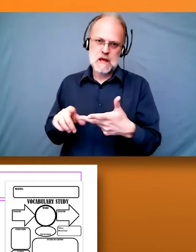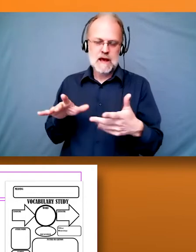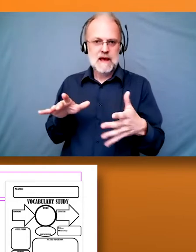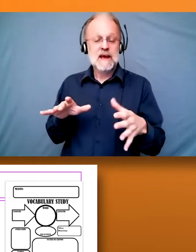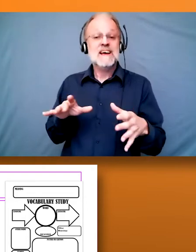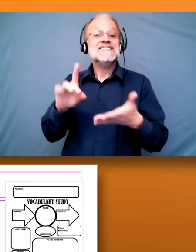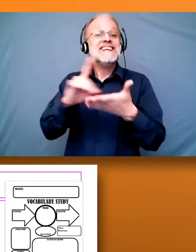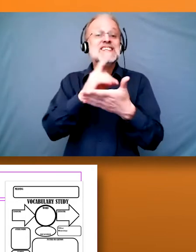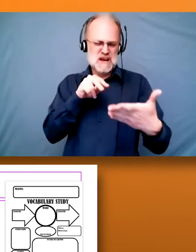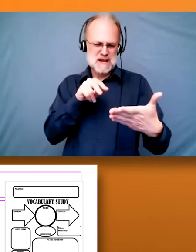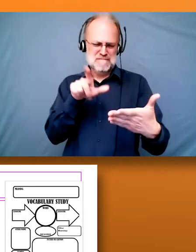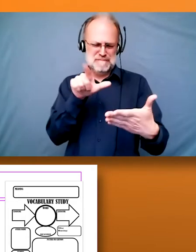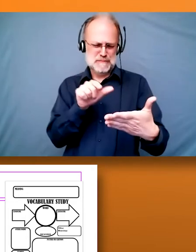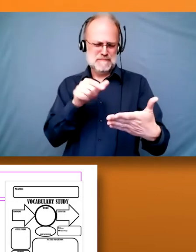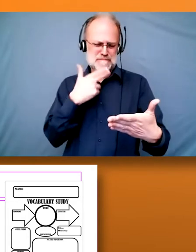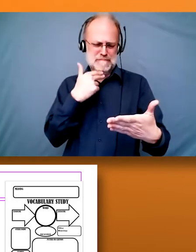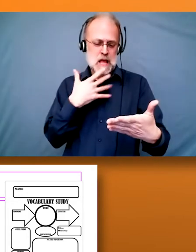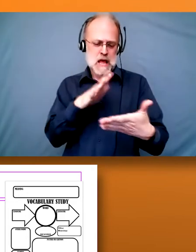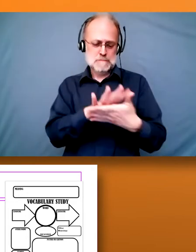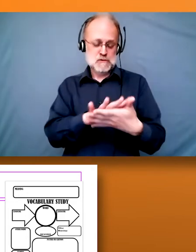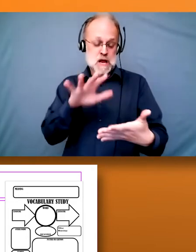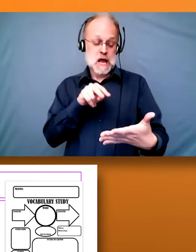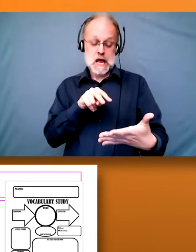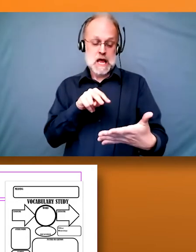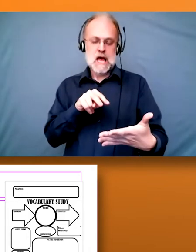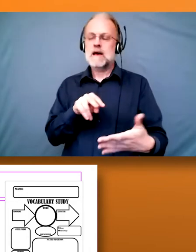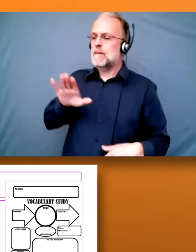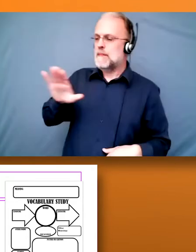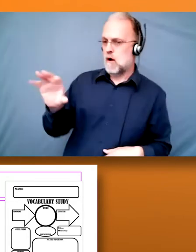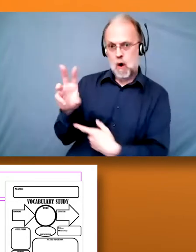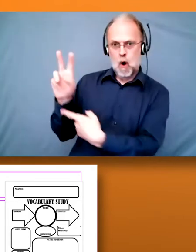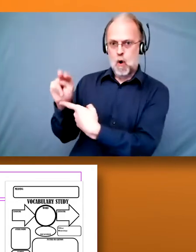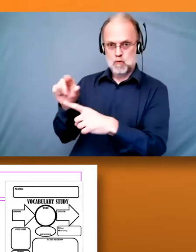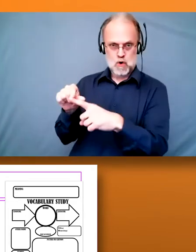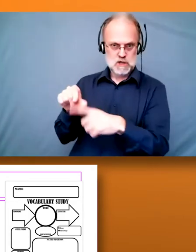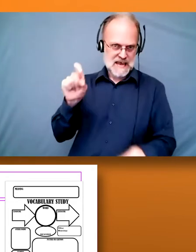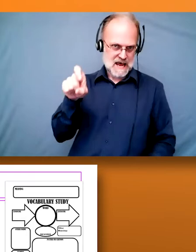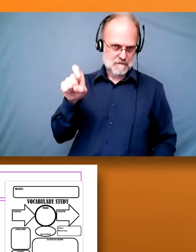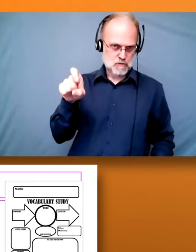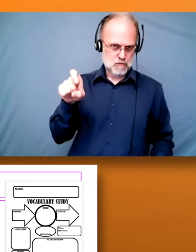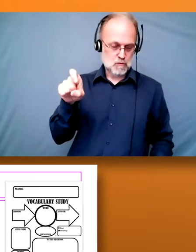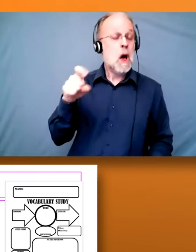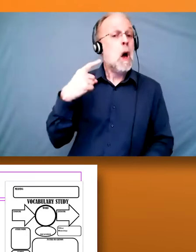A definition copied out of the dictionary's not really gonna help that much. They really need to put it in their own words,